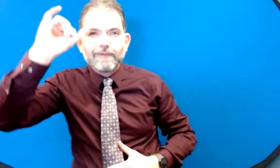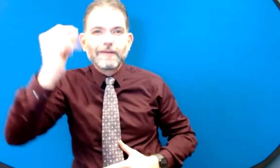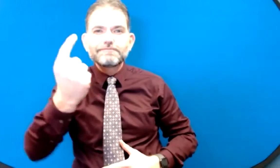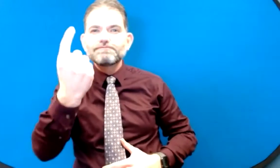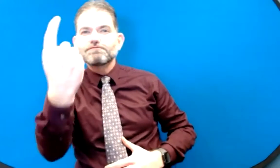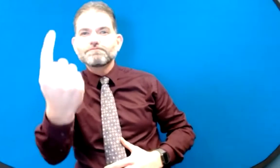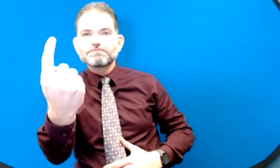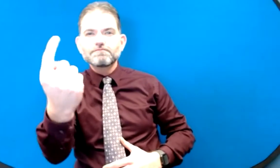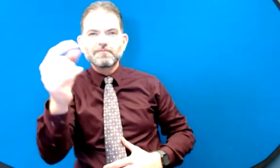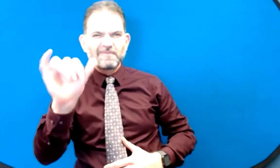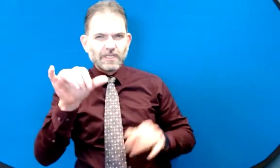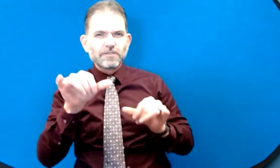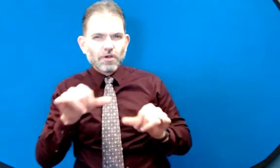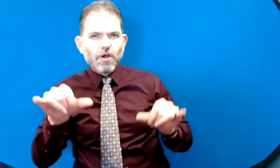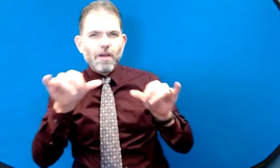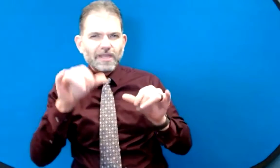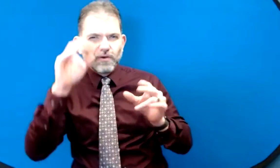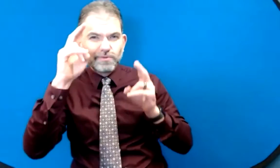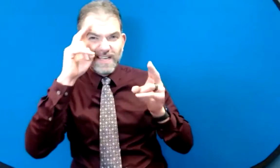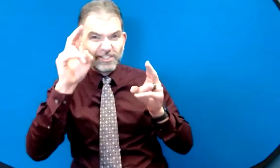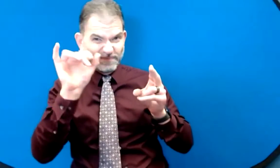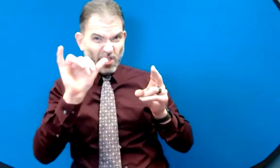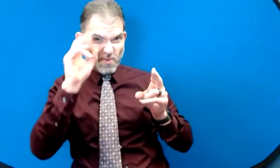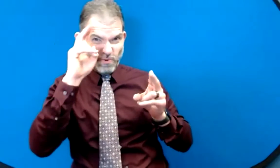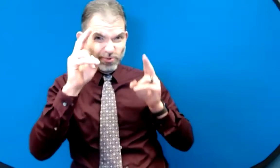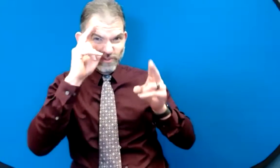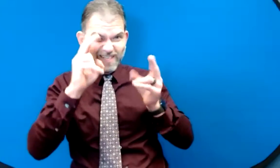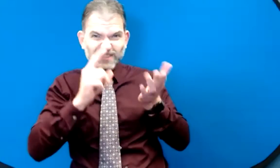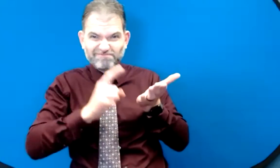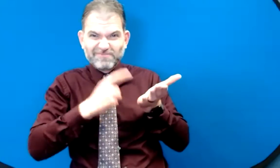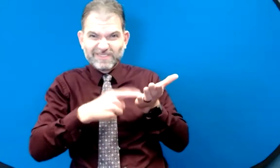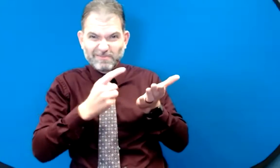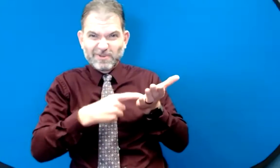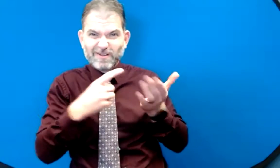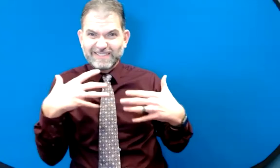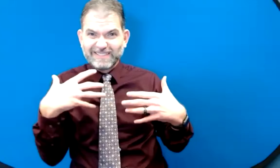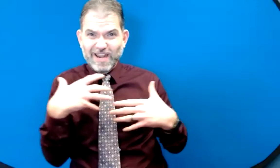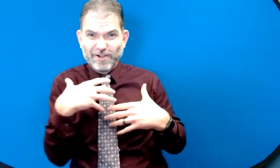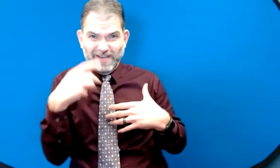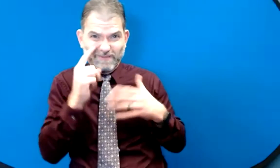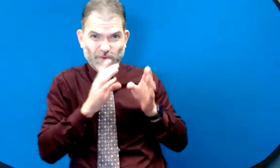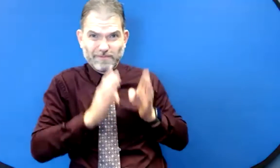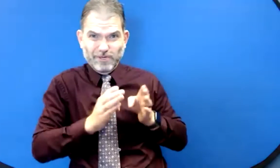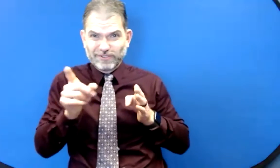ASL Interpreter: is that they'll see ASL Interpreter: a little boy in the distance. ASL Interpreter: Right? That's a very common hallucination.